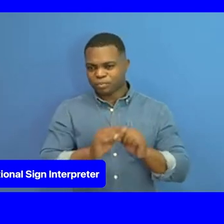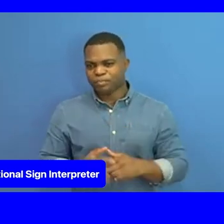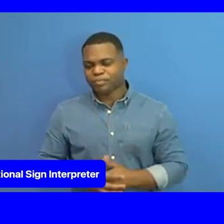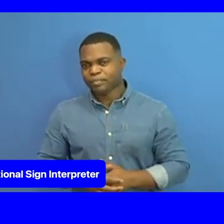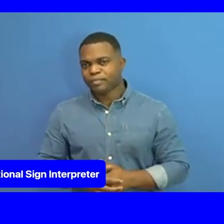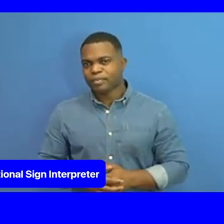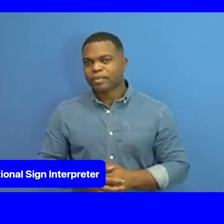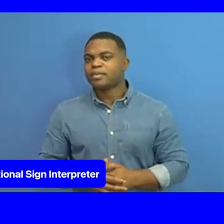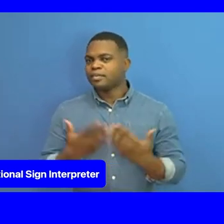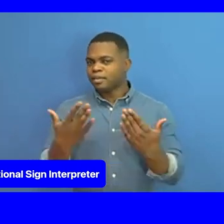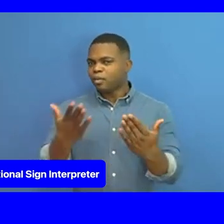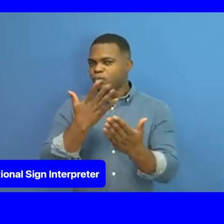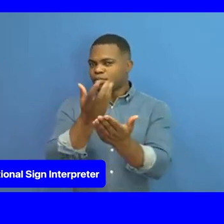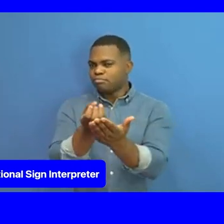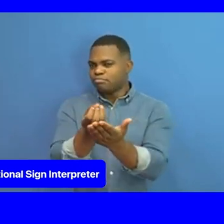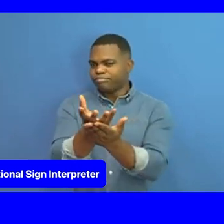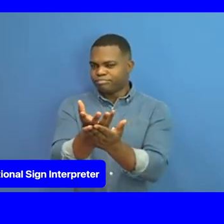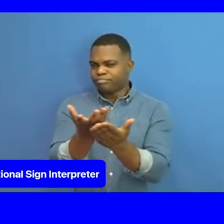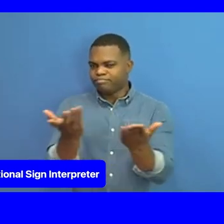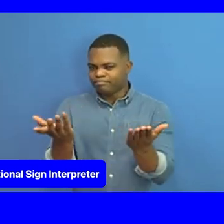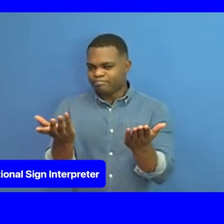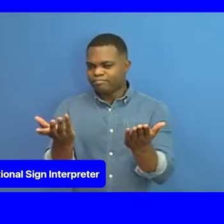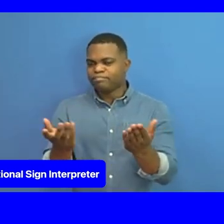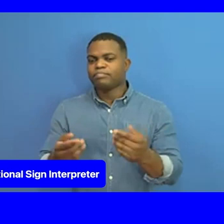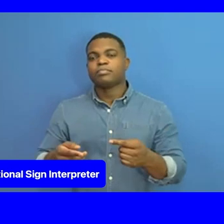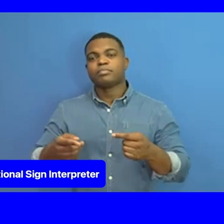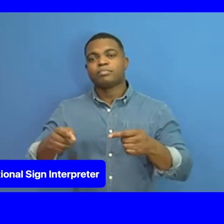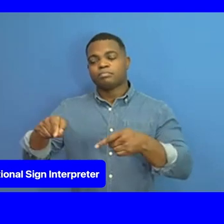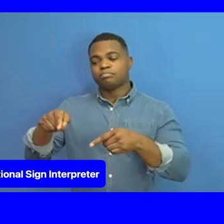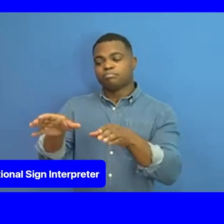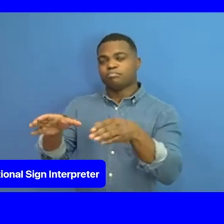resilience and dedication of the performing arts sectors.